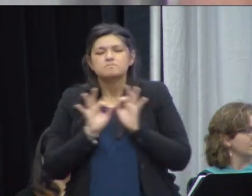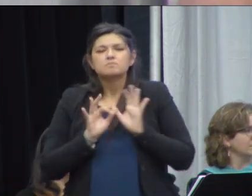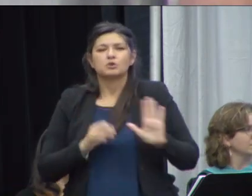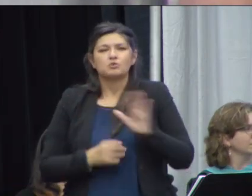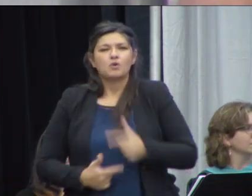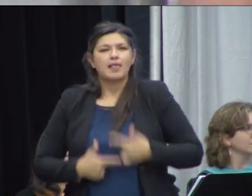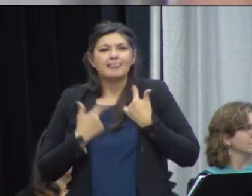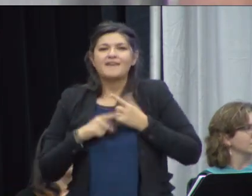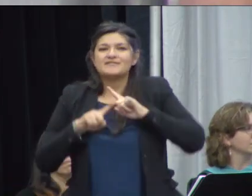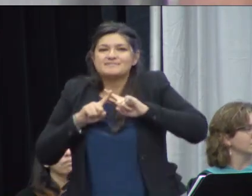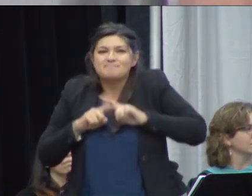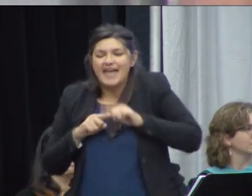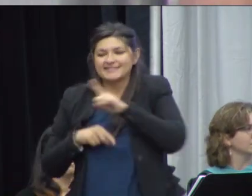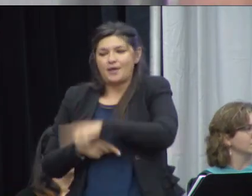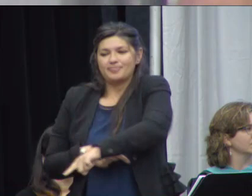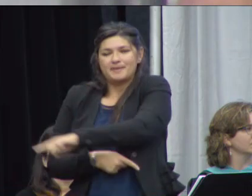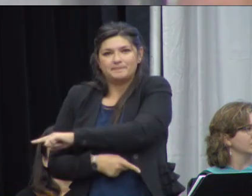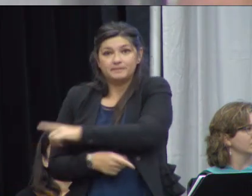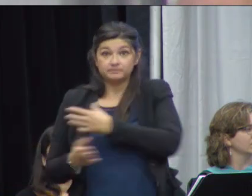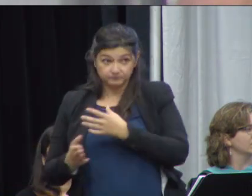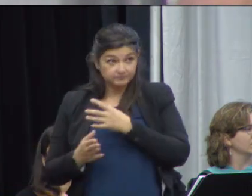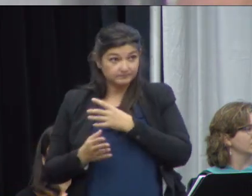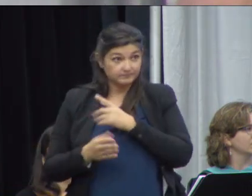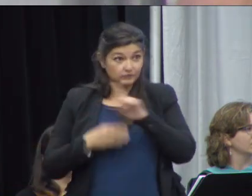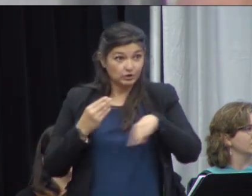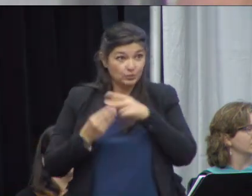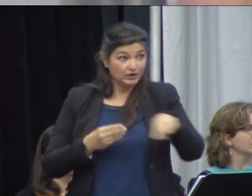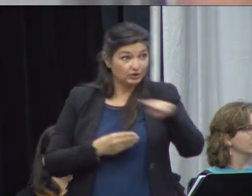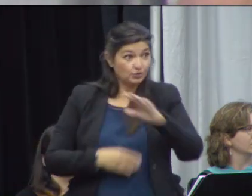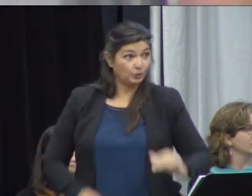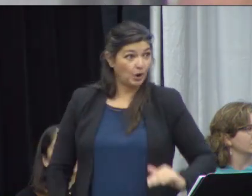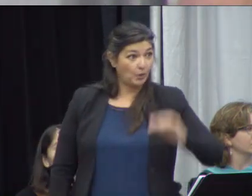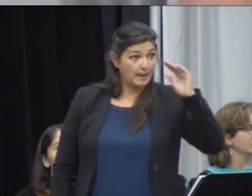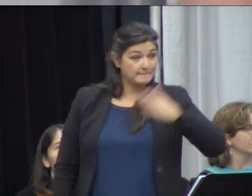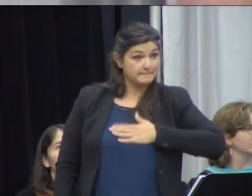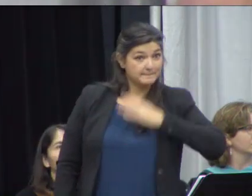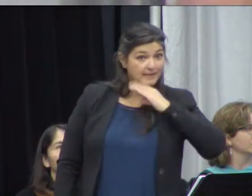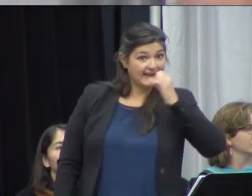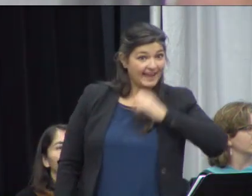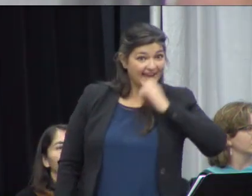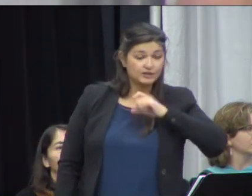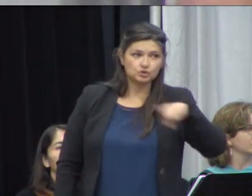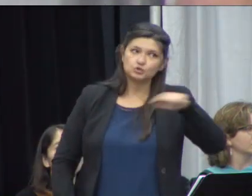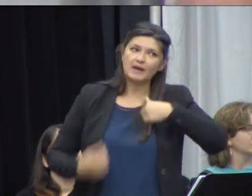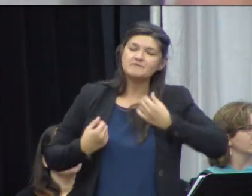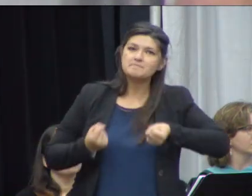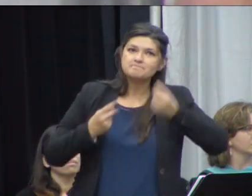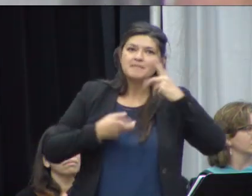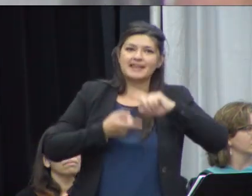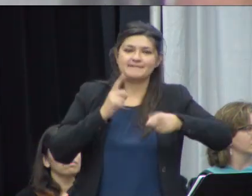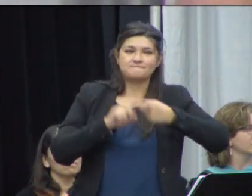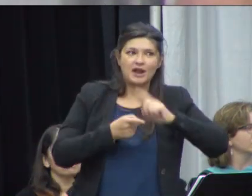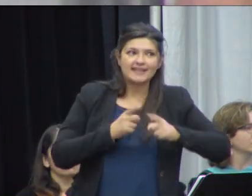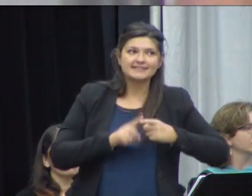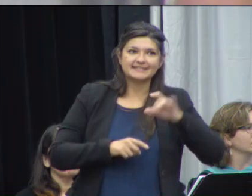you've made more friends than you'll have time to keep up with, but cherish the moments that you do have with them